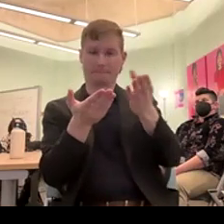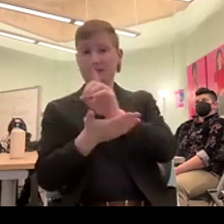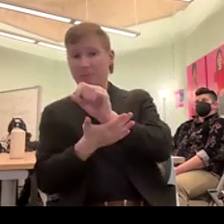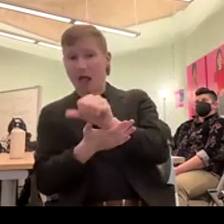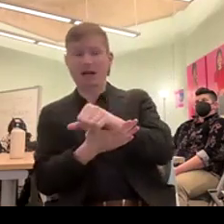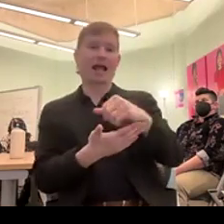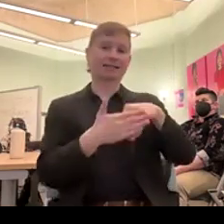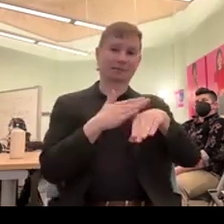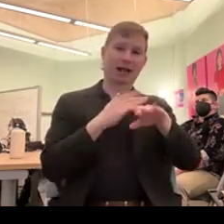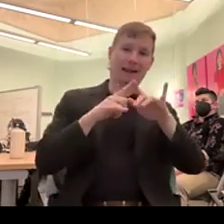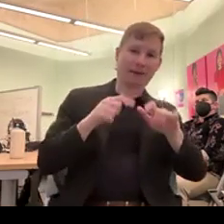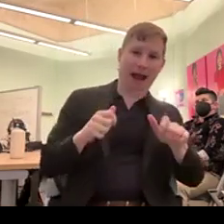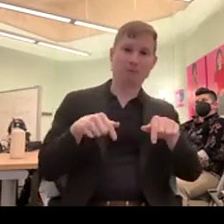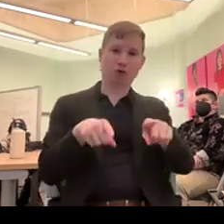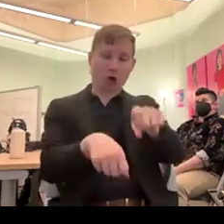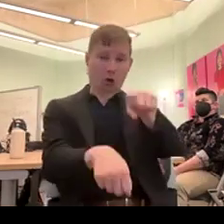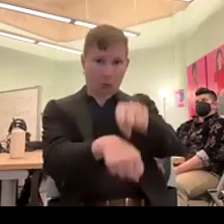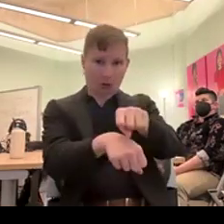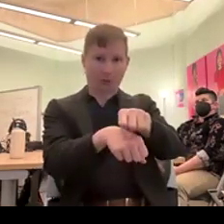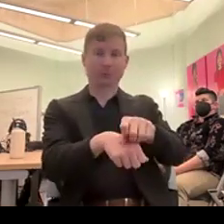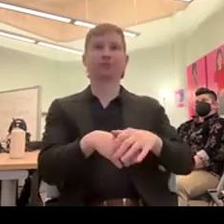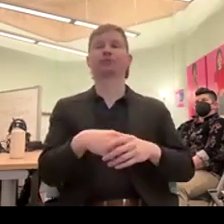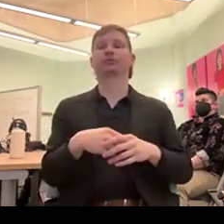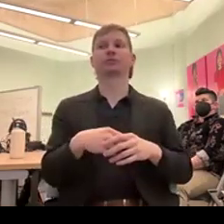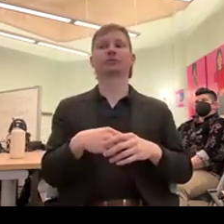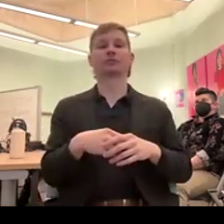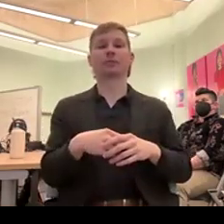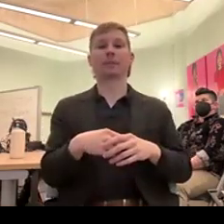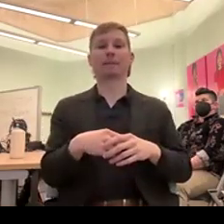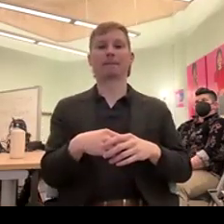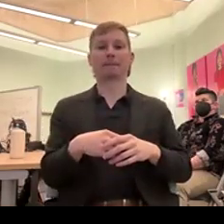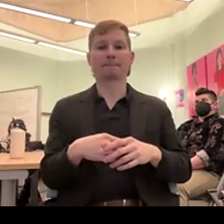constantly trying to also bring up disability and accessibility. Also in my job, too,